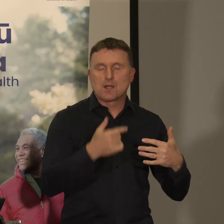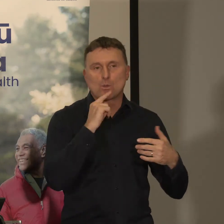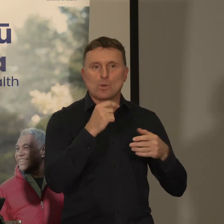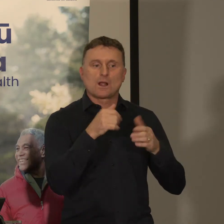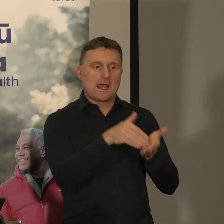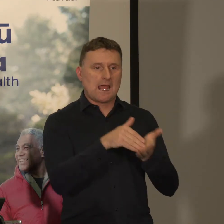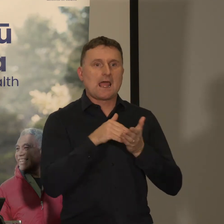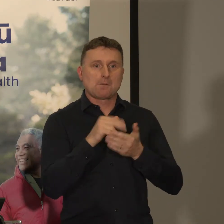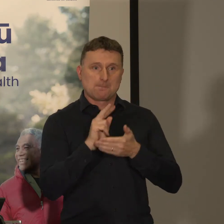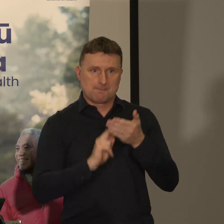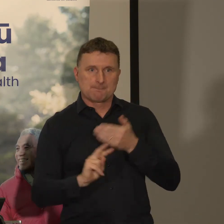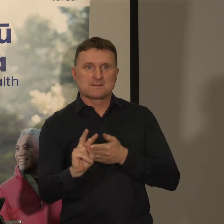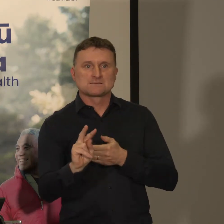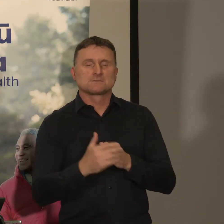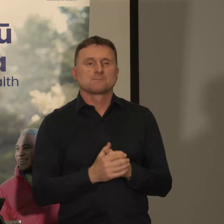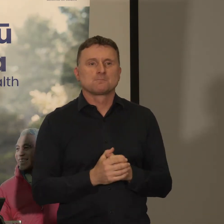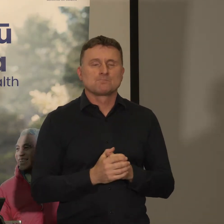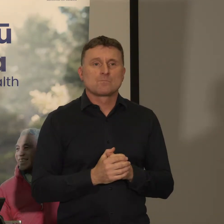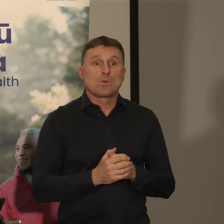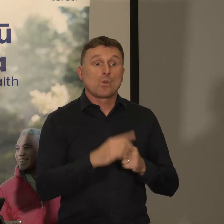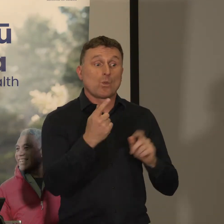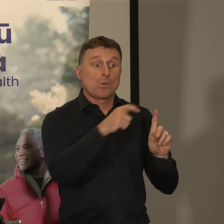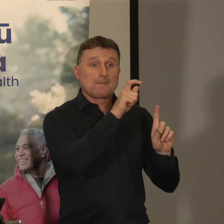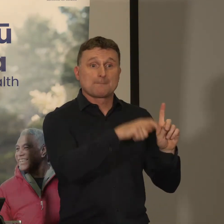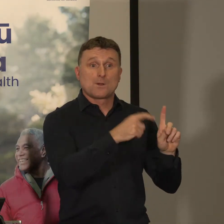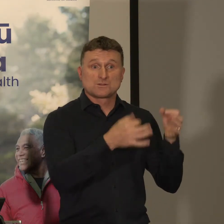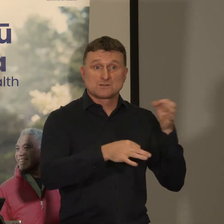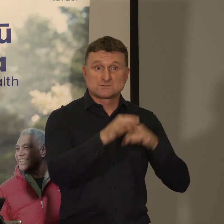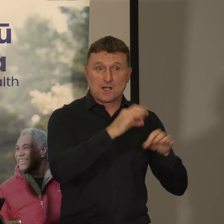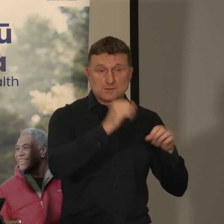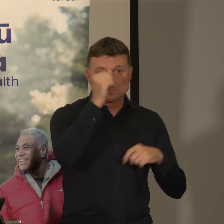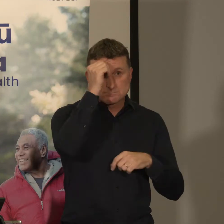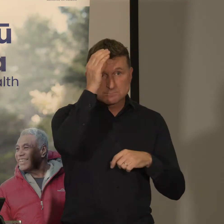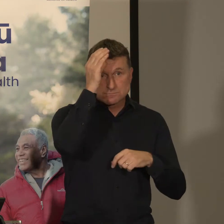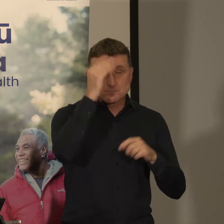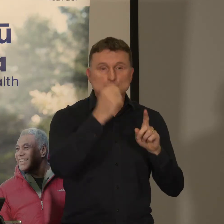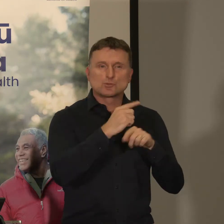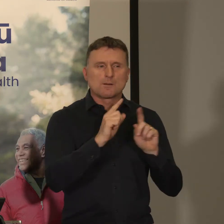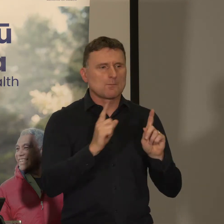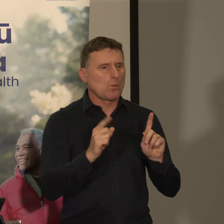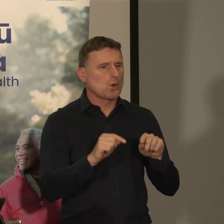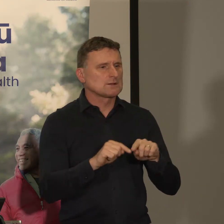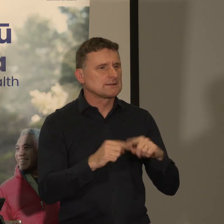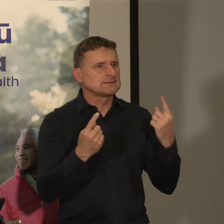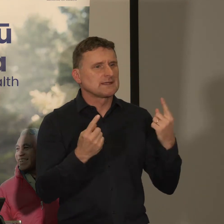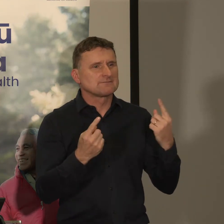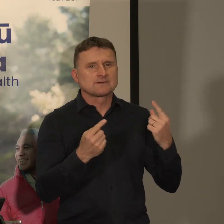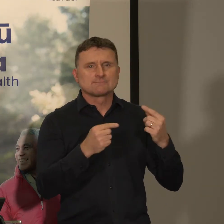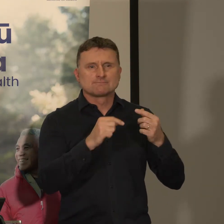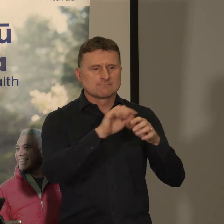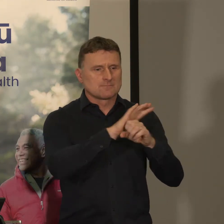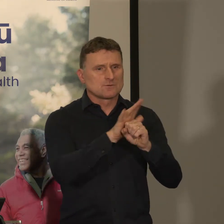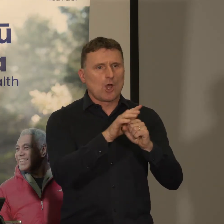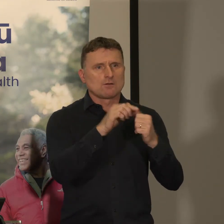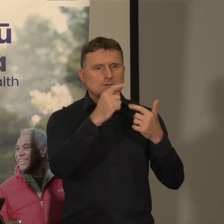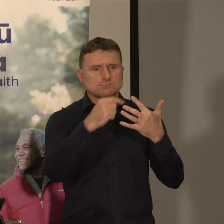updating advice on public health settings. One respected modeller was commenting this